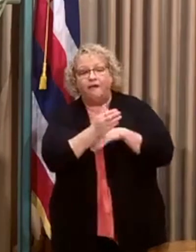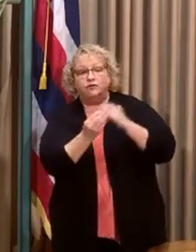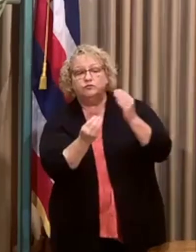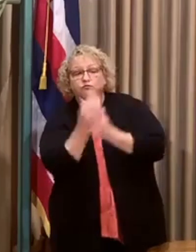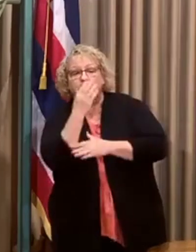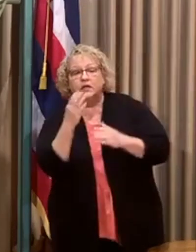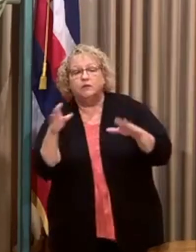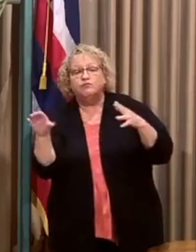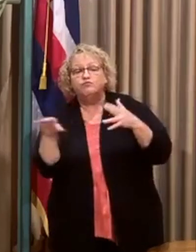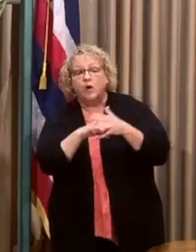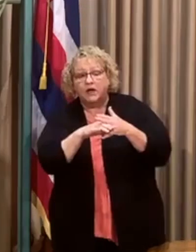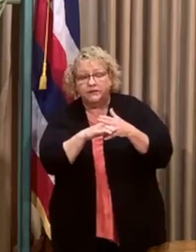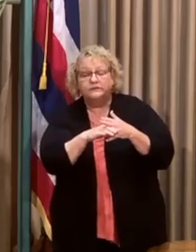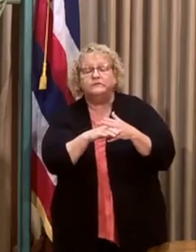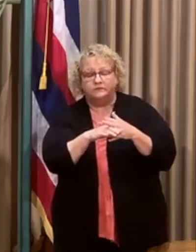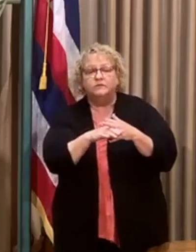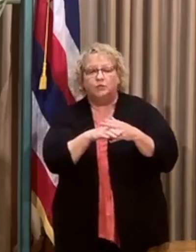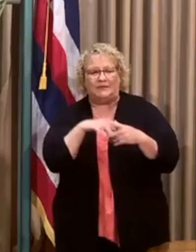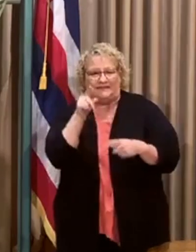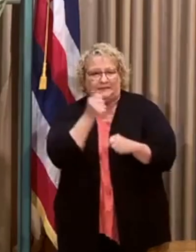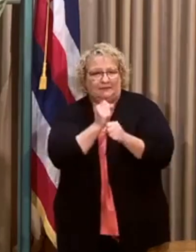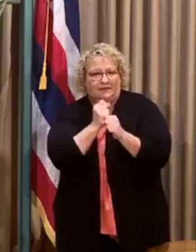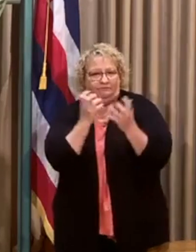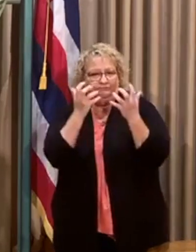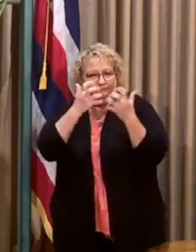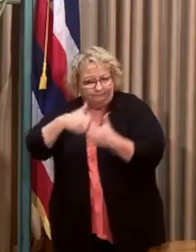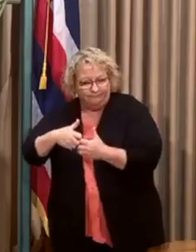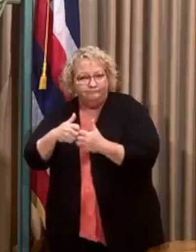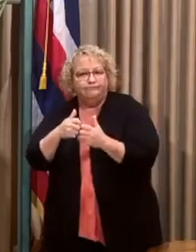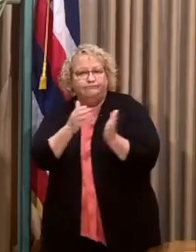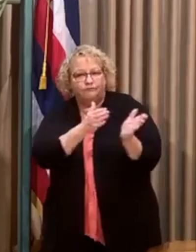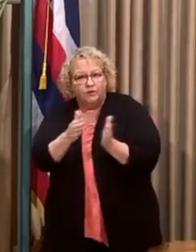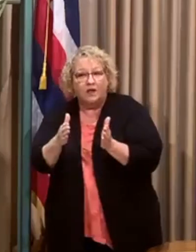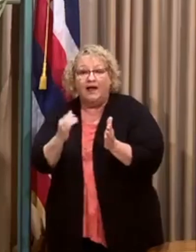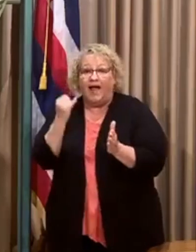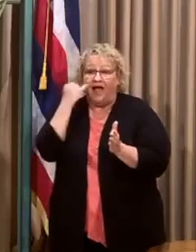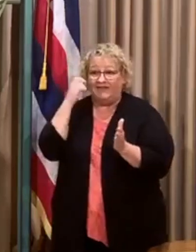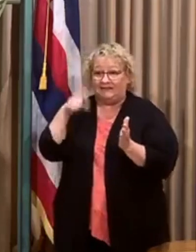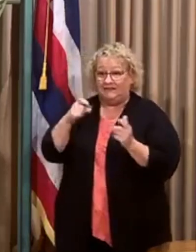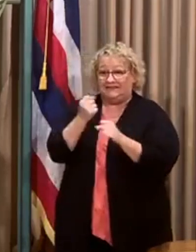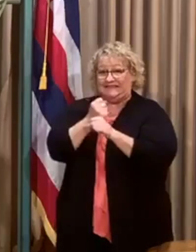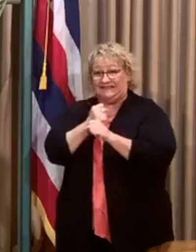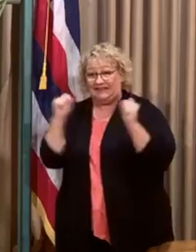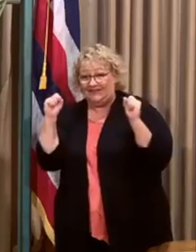we actually had arrangements in place that if we needed safe overflow space,